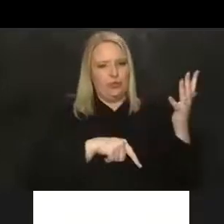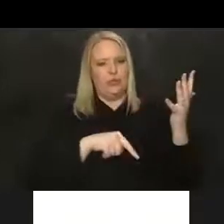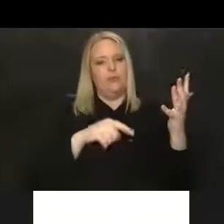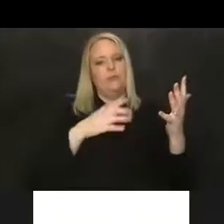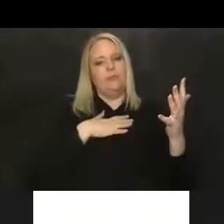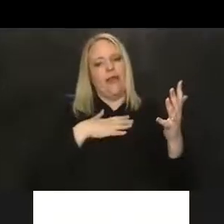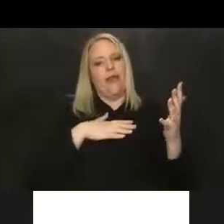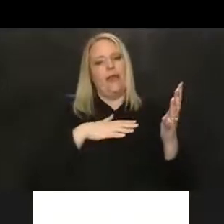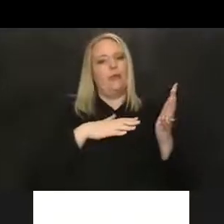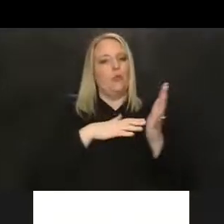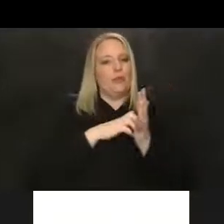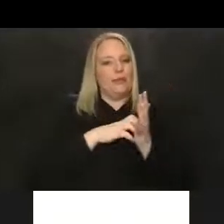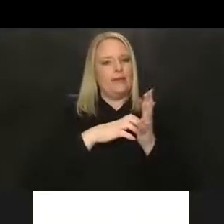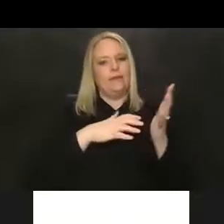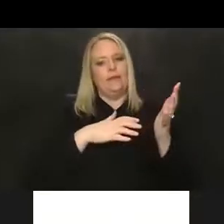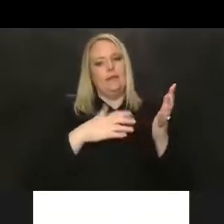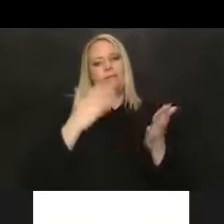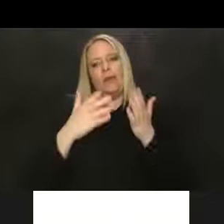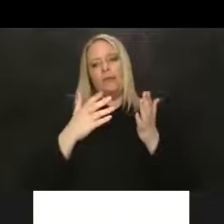artist and a director, either working with scripts or working with actors,